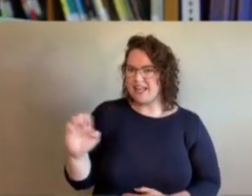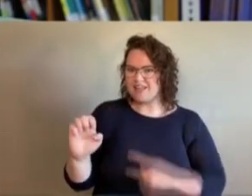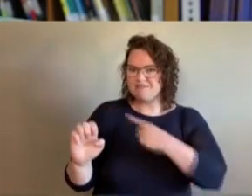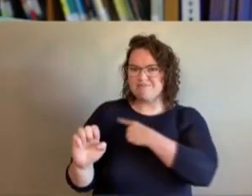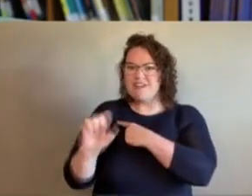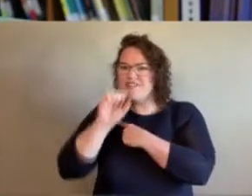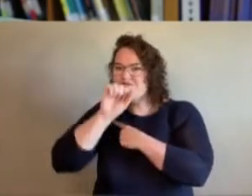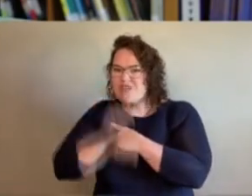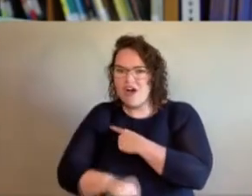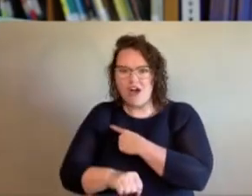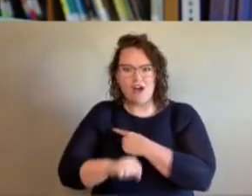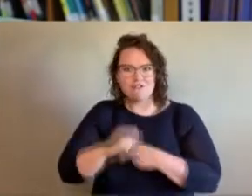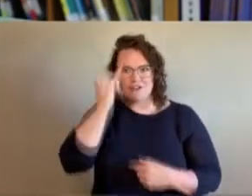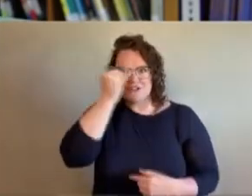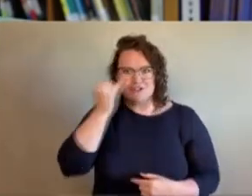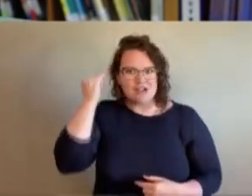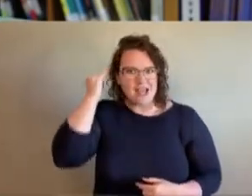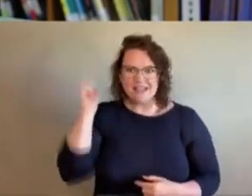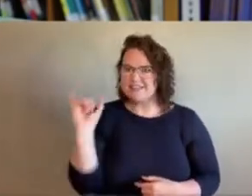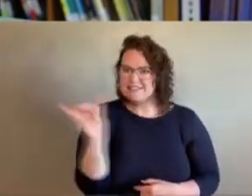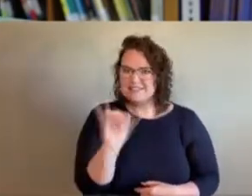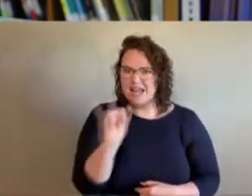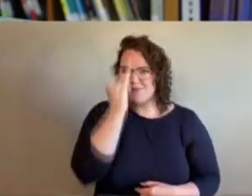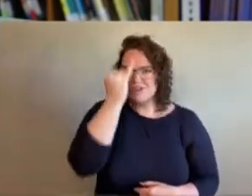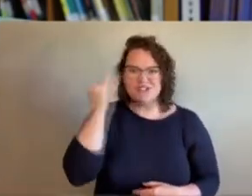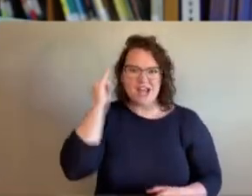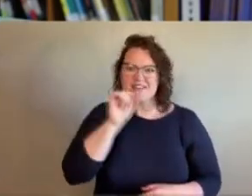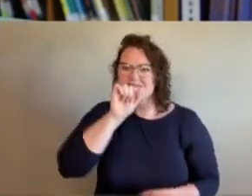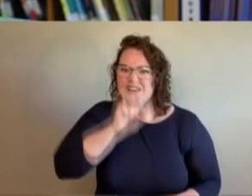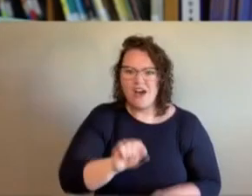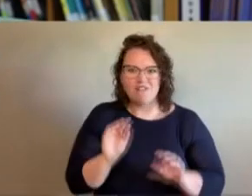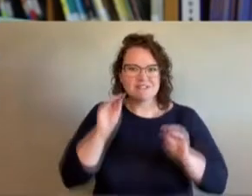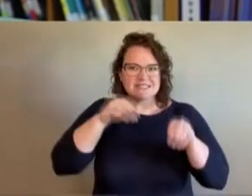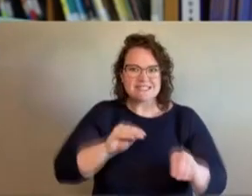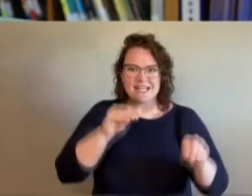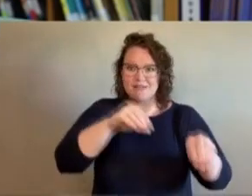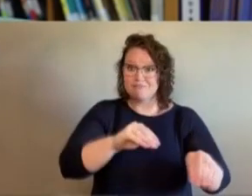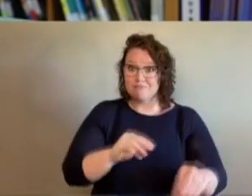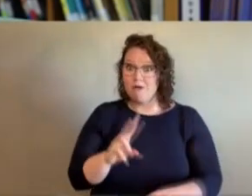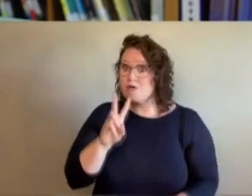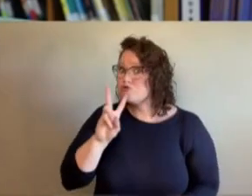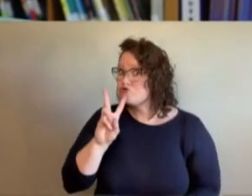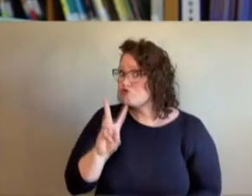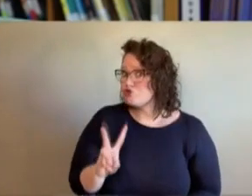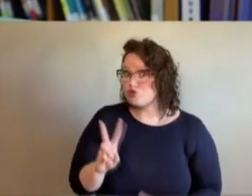parrot. The bird was hooked to Jackie liked Jackie to the sea.